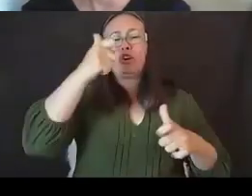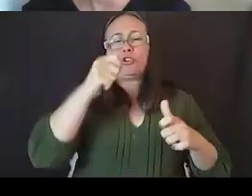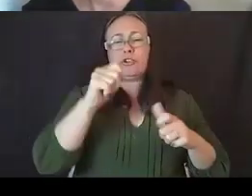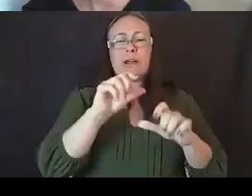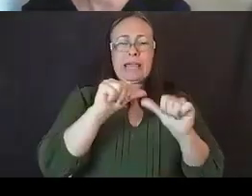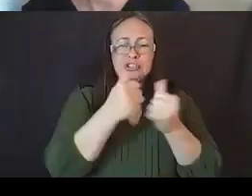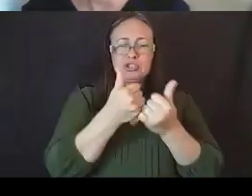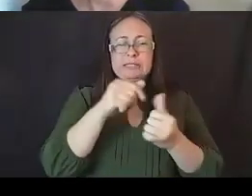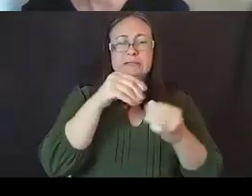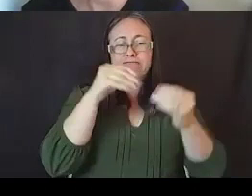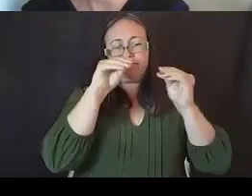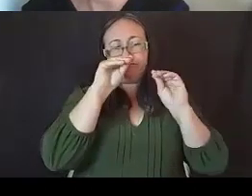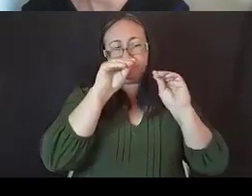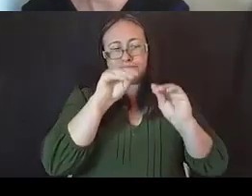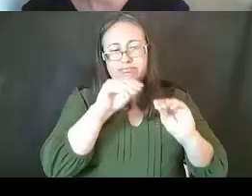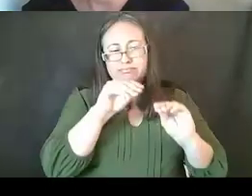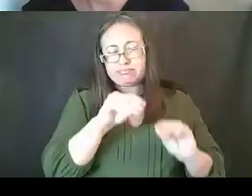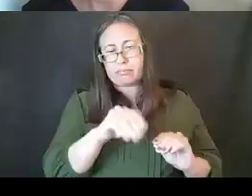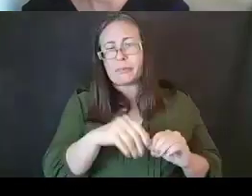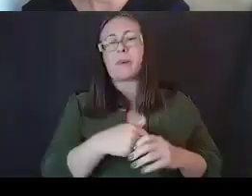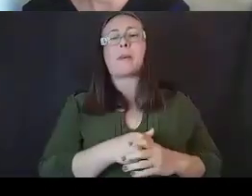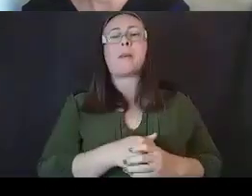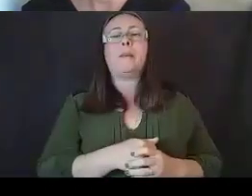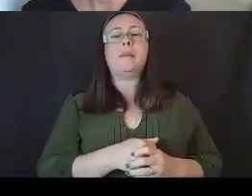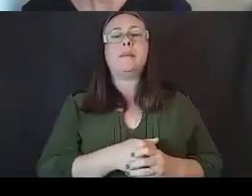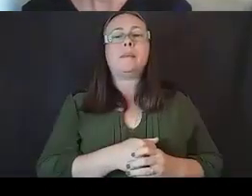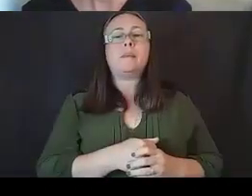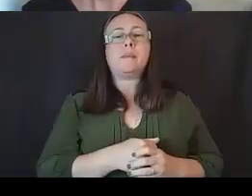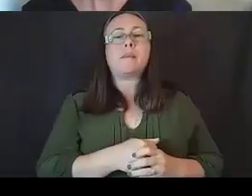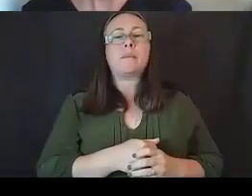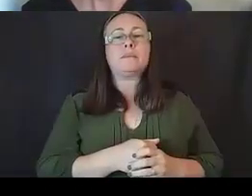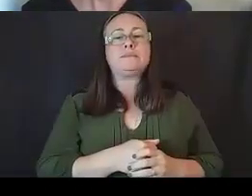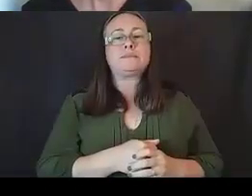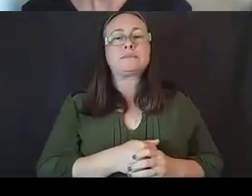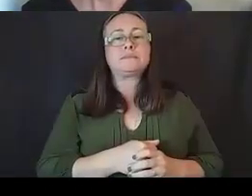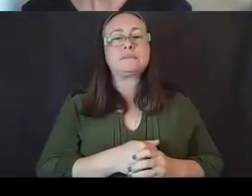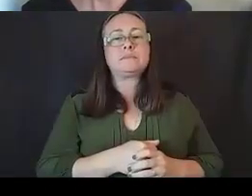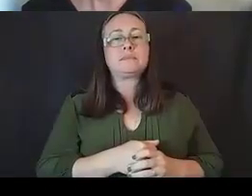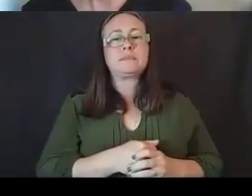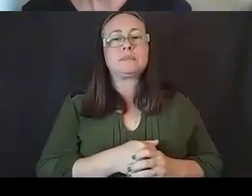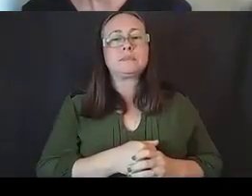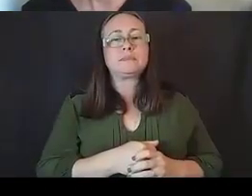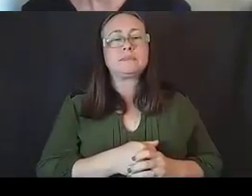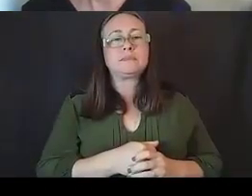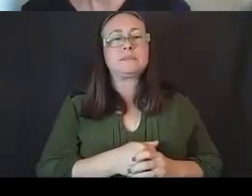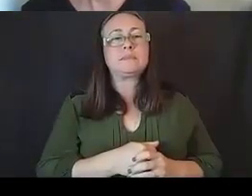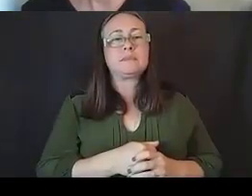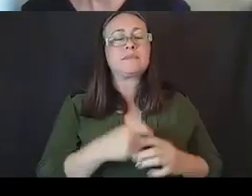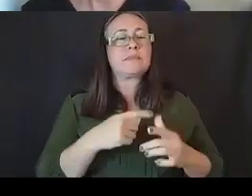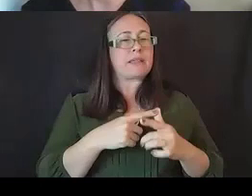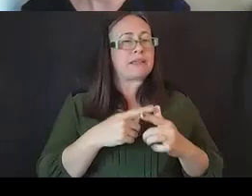and then all of the Institutes and Centers that are underneath that. And then you can see the other ones in here,